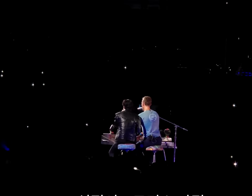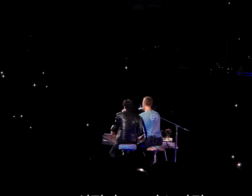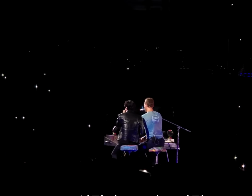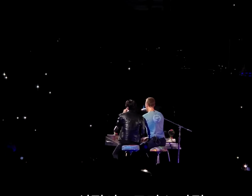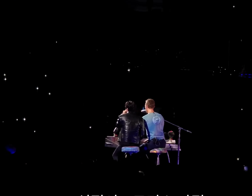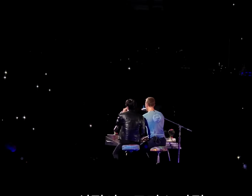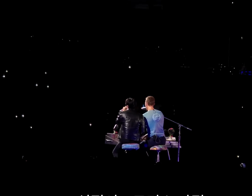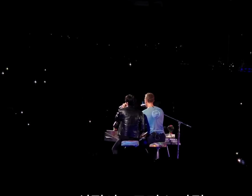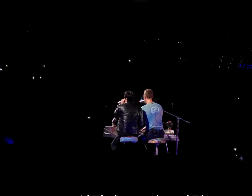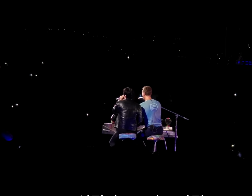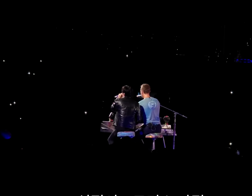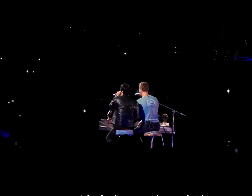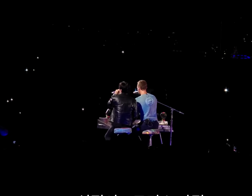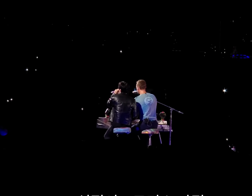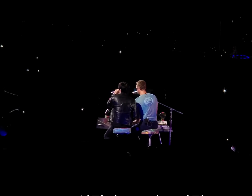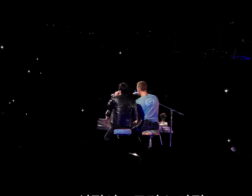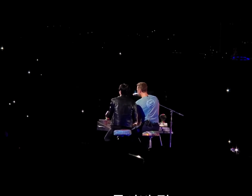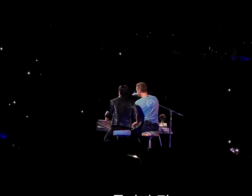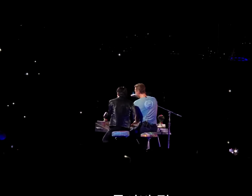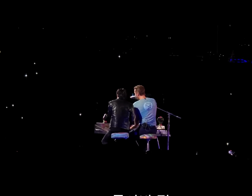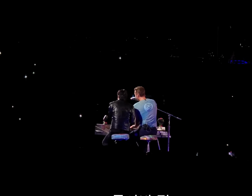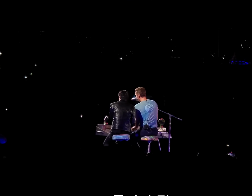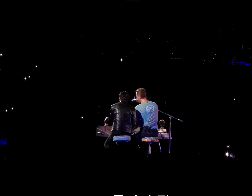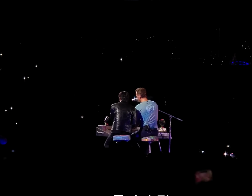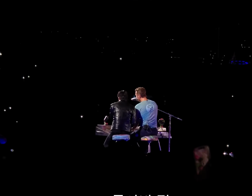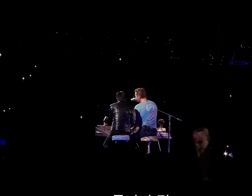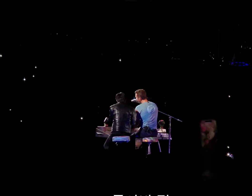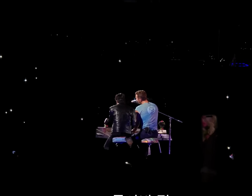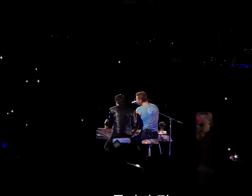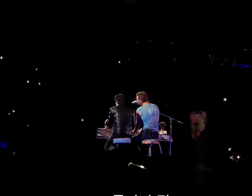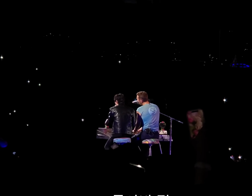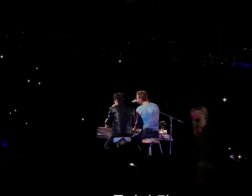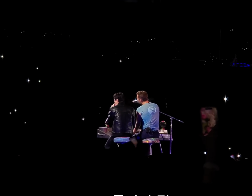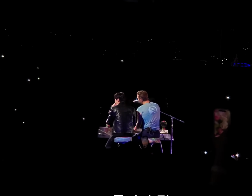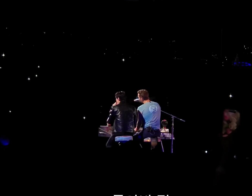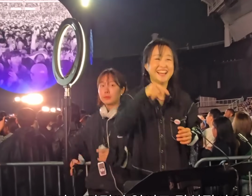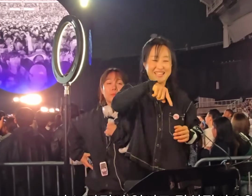Look back at both of them.